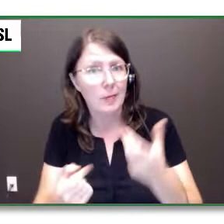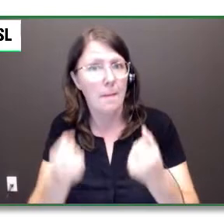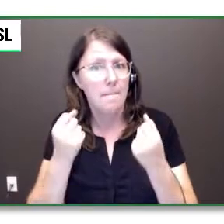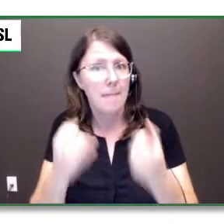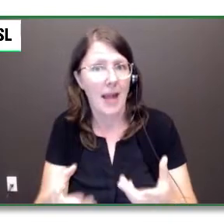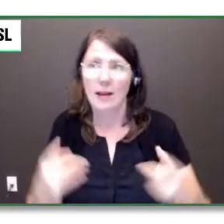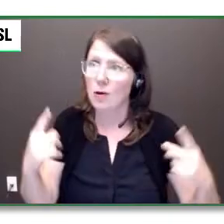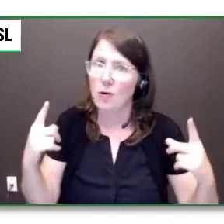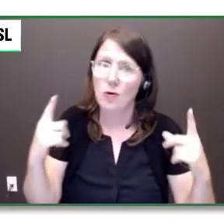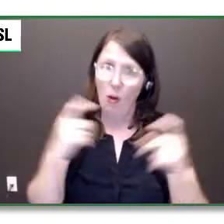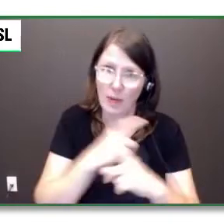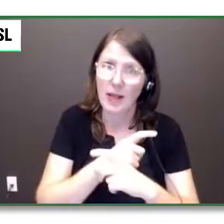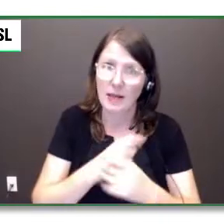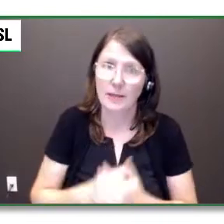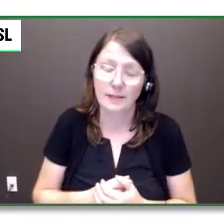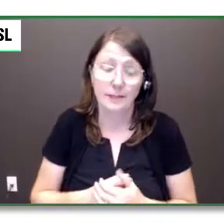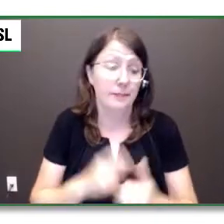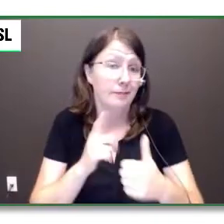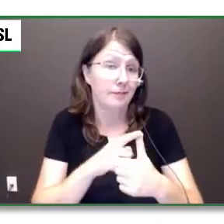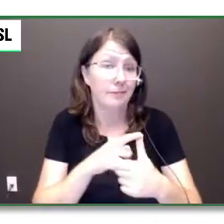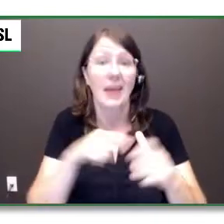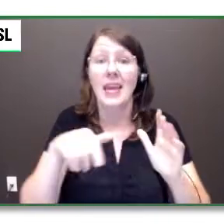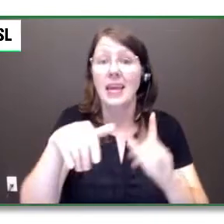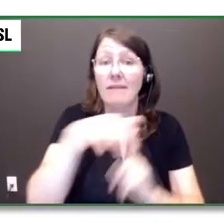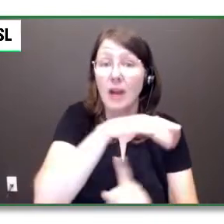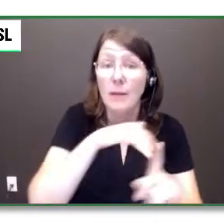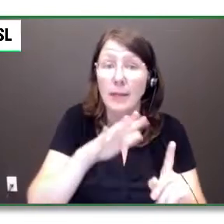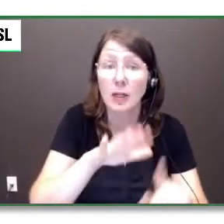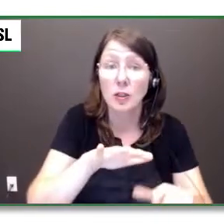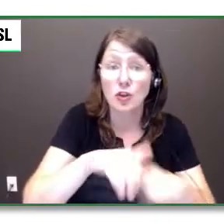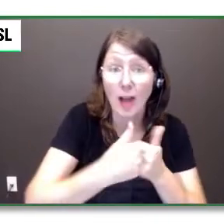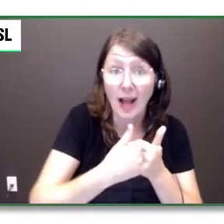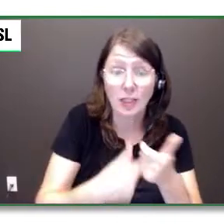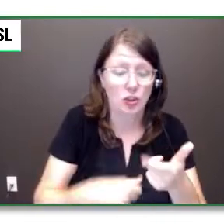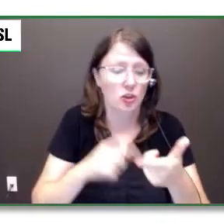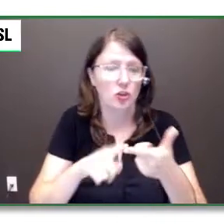there's environmental, there's social there's temporal information, which I